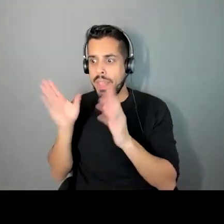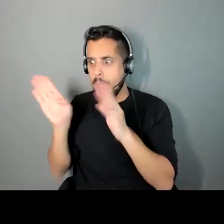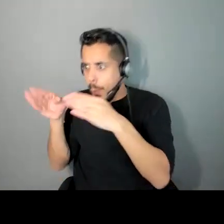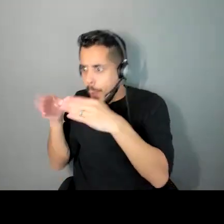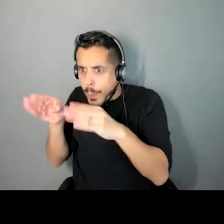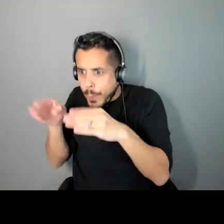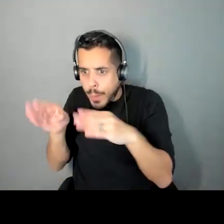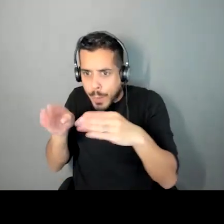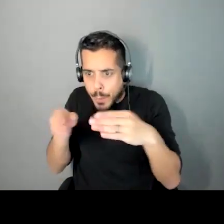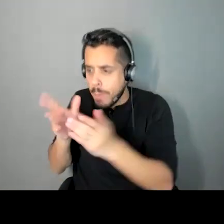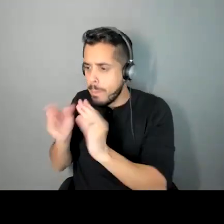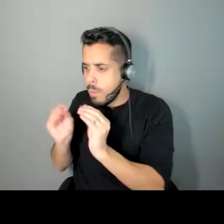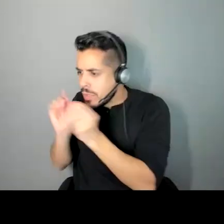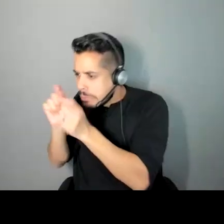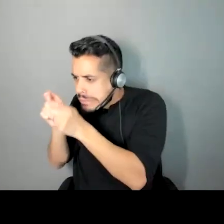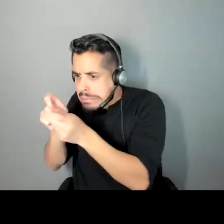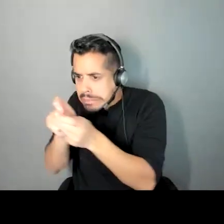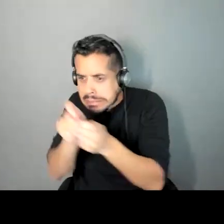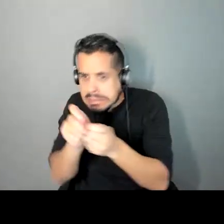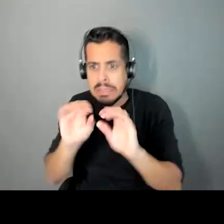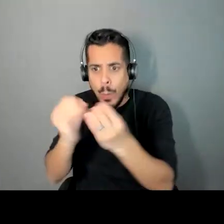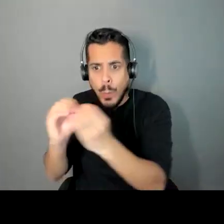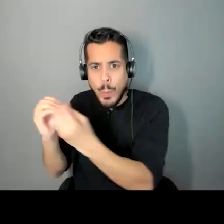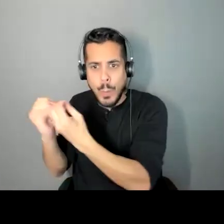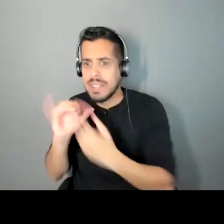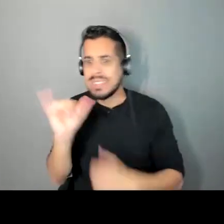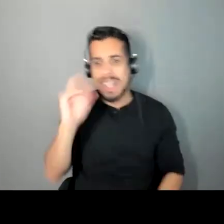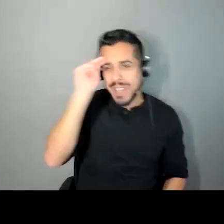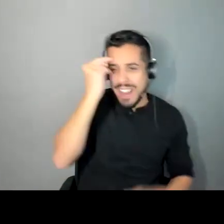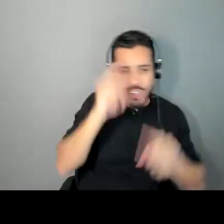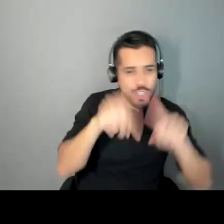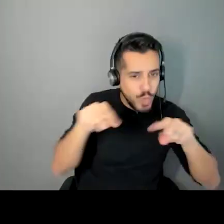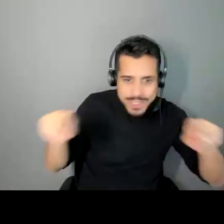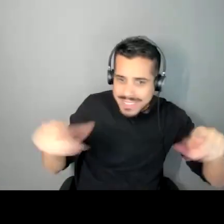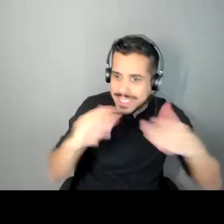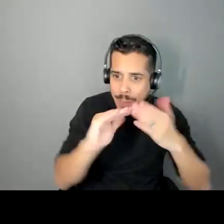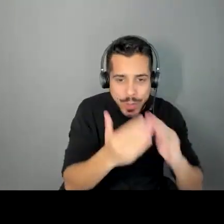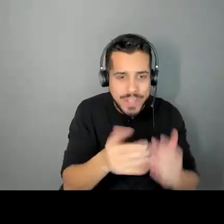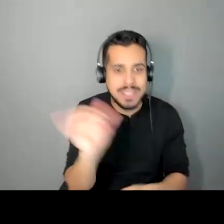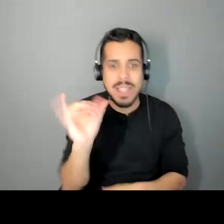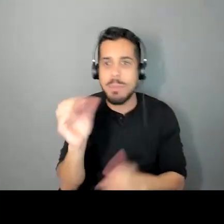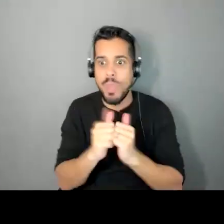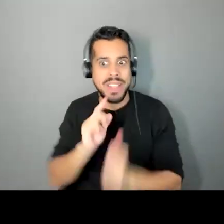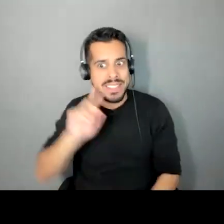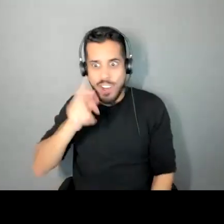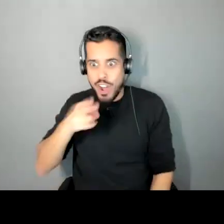entities, uh... same thing with the, uh... neurodiverse community. Same thing-- like, same thing, I know, with the Deaf and hard of hearing, like--